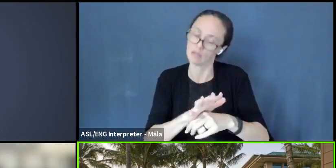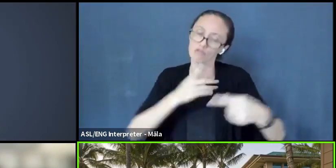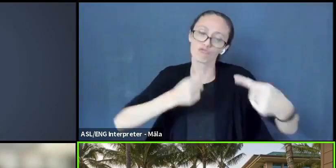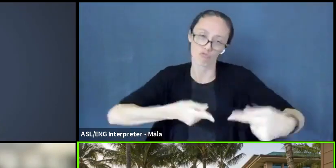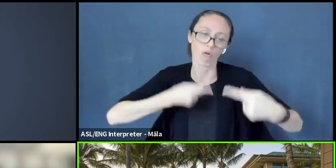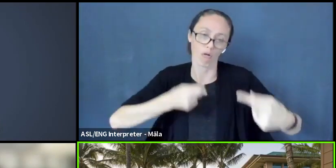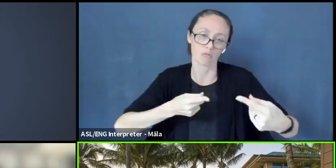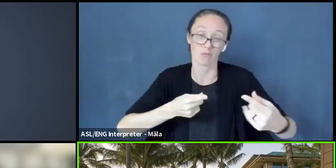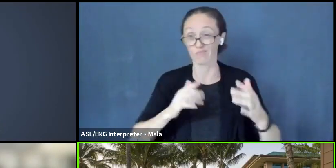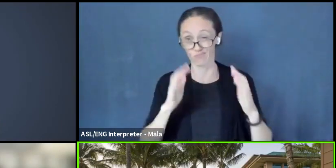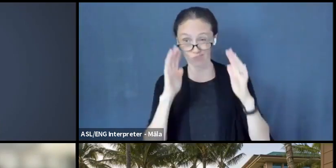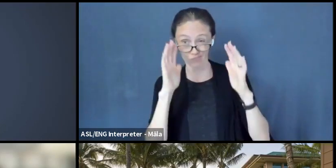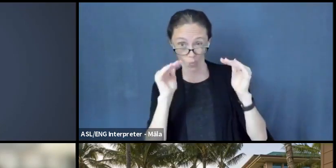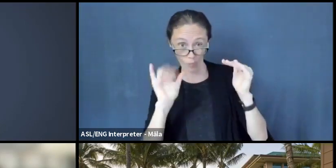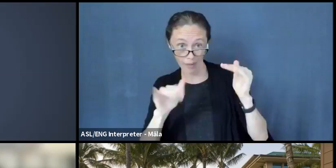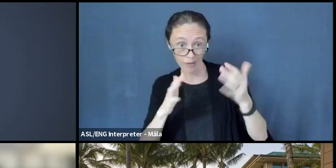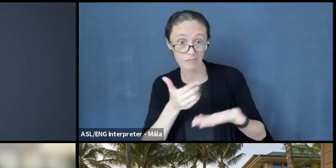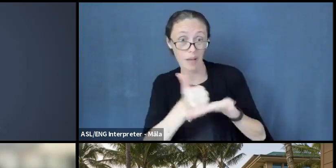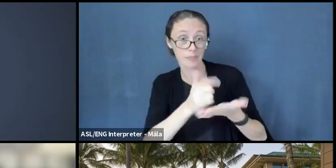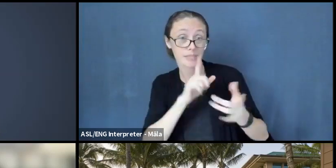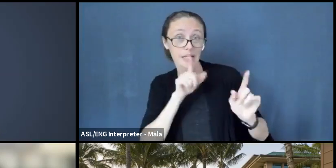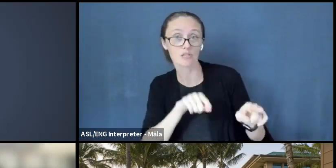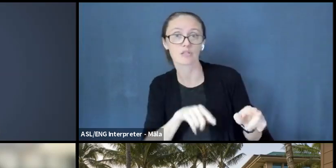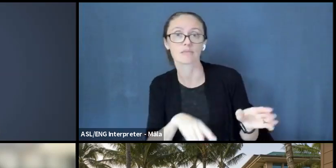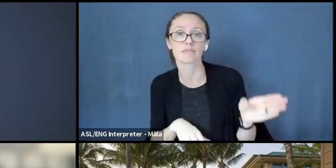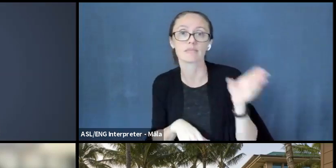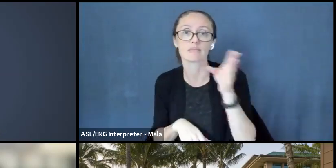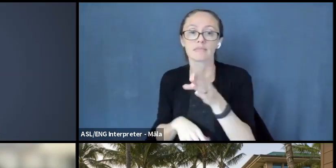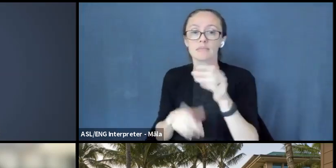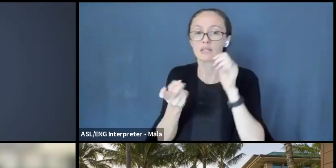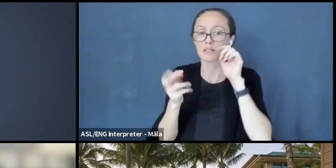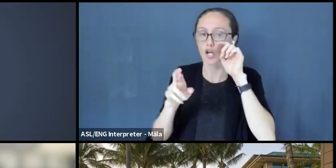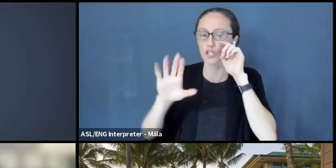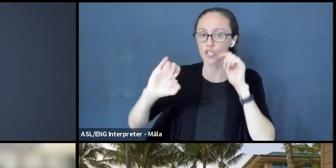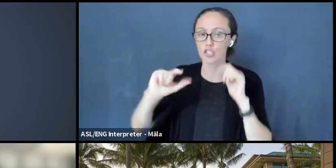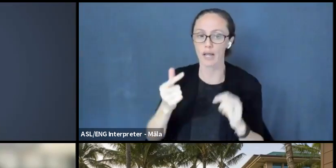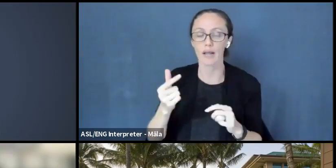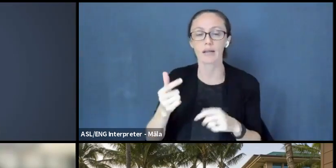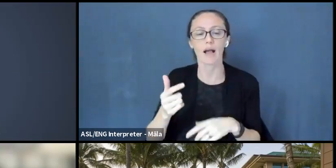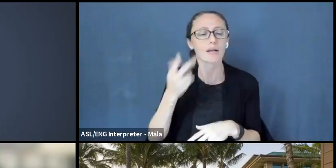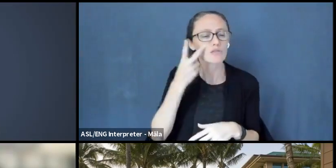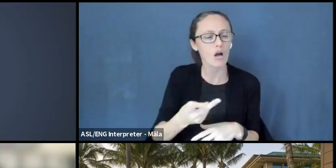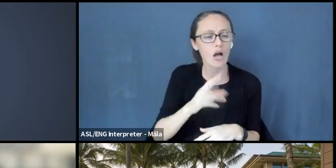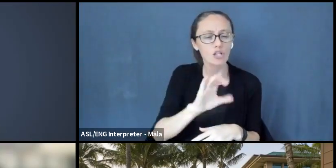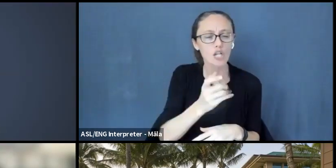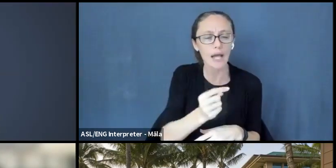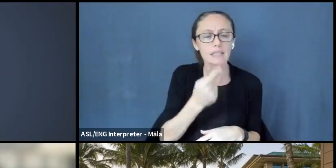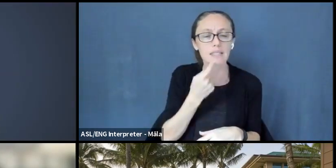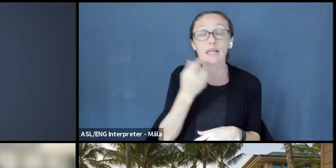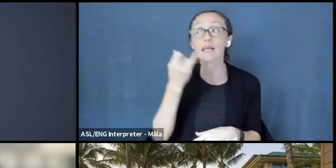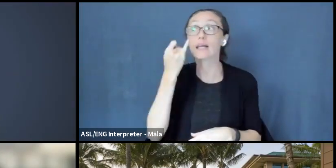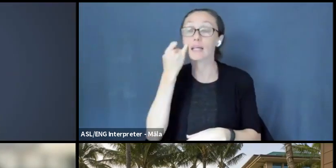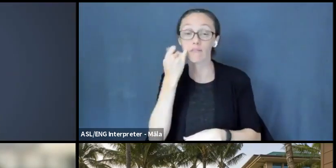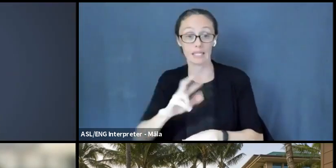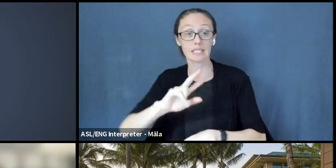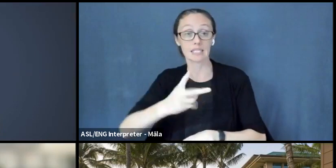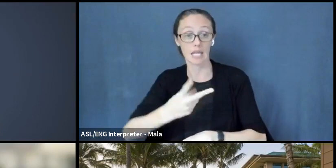DR. I did see in the chat box, someone asked if they had the second dose, of messenger